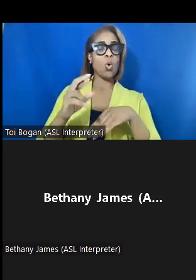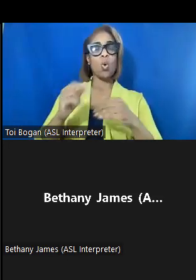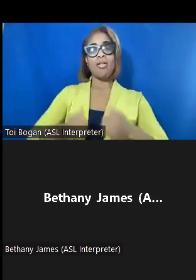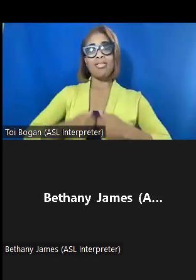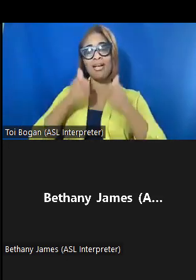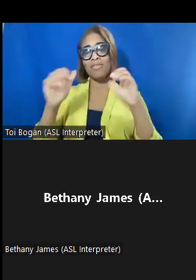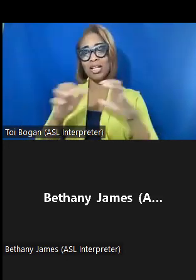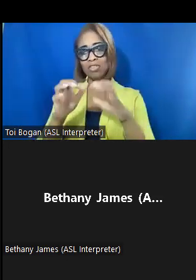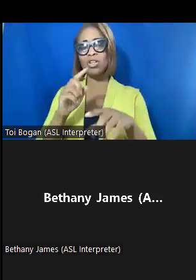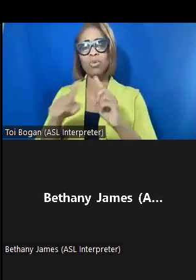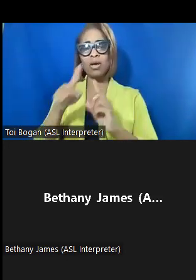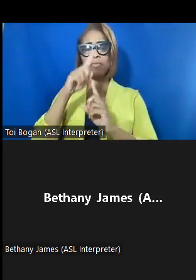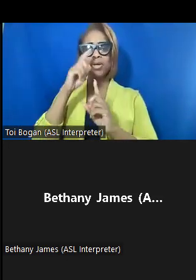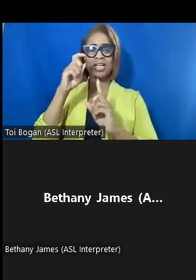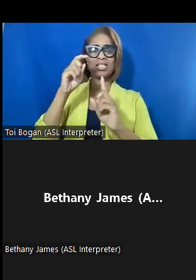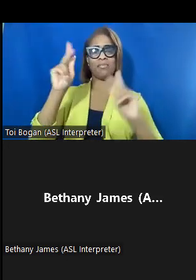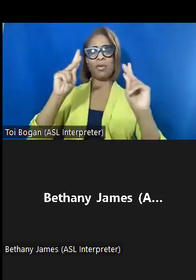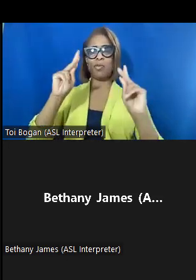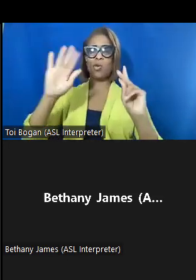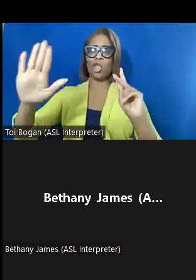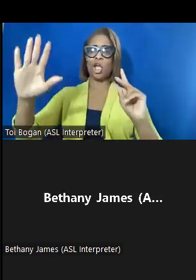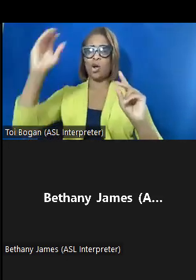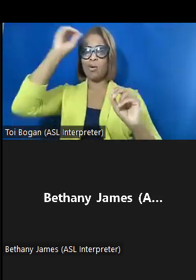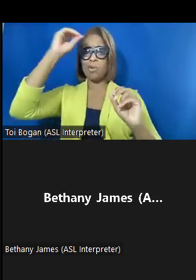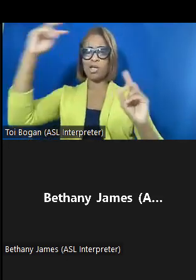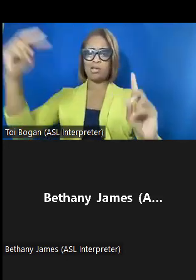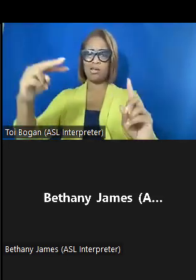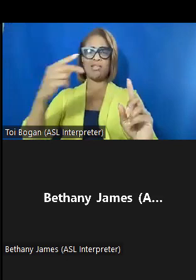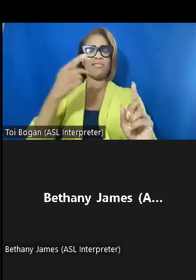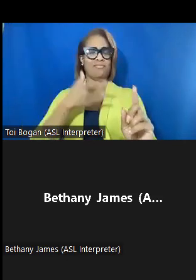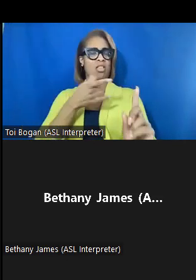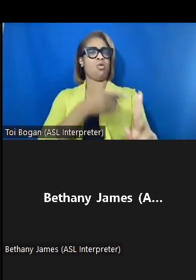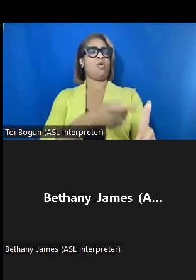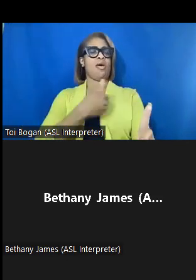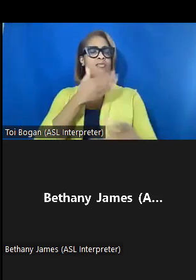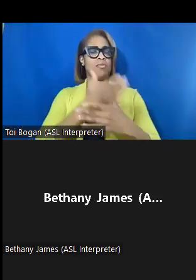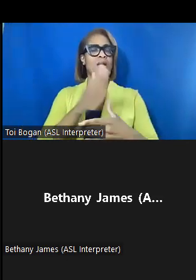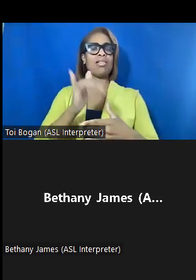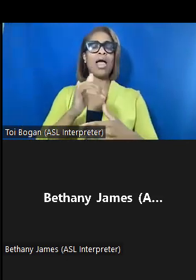but due to subjective perception, they are being regarded as having an impairment. And here is like a birthmark or a scar.